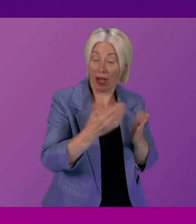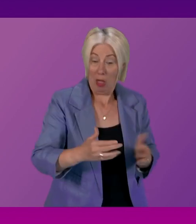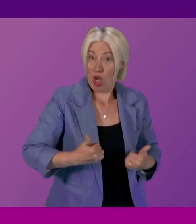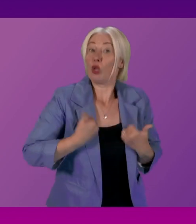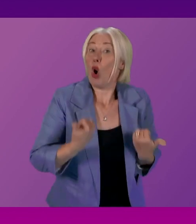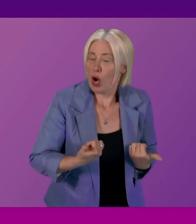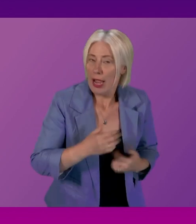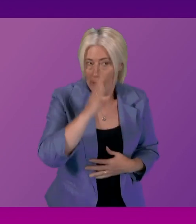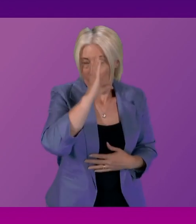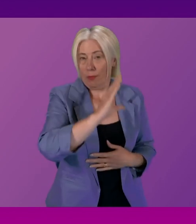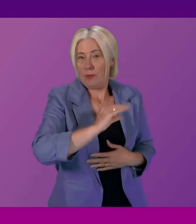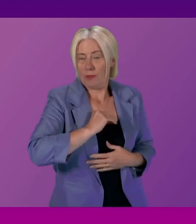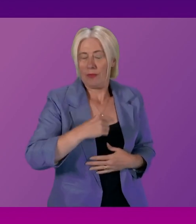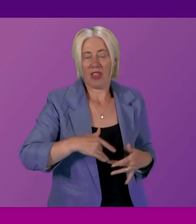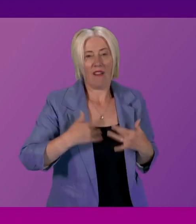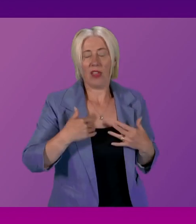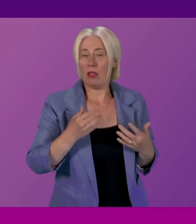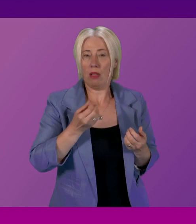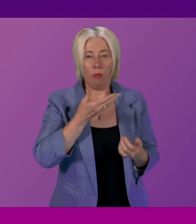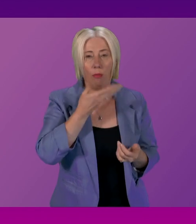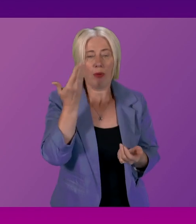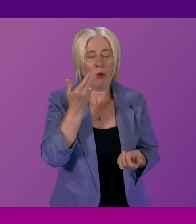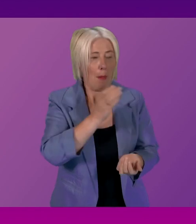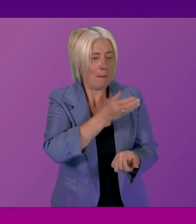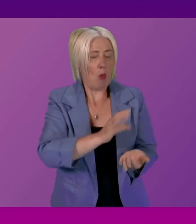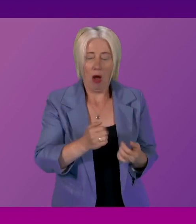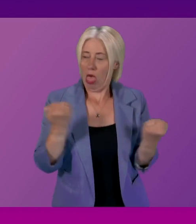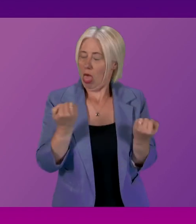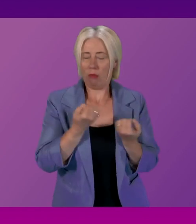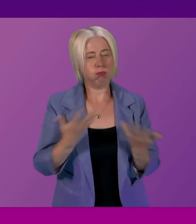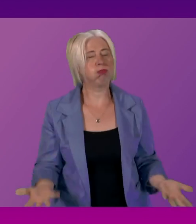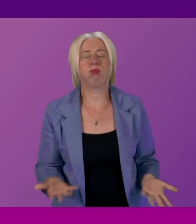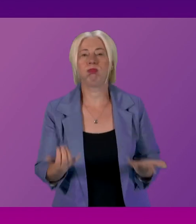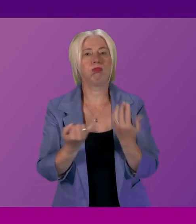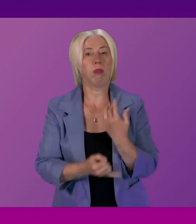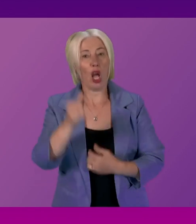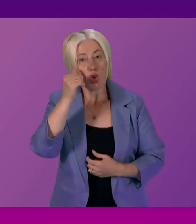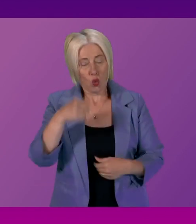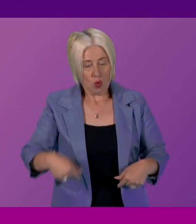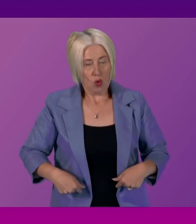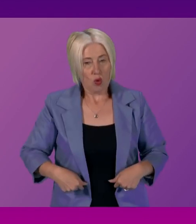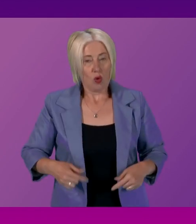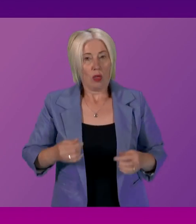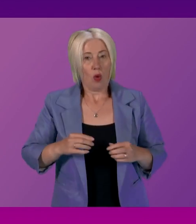“I felt powerless ... you know that all the time the illness is getting worse and